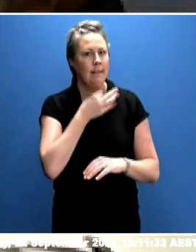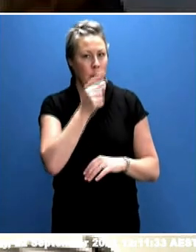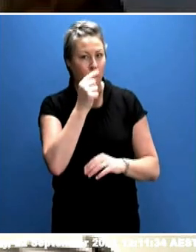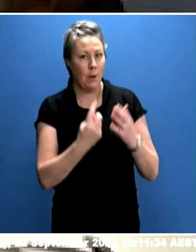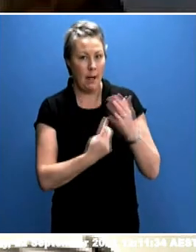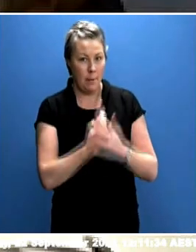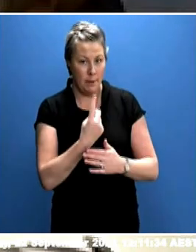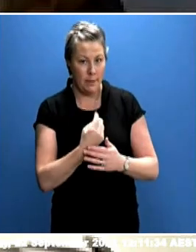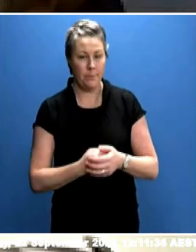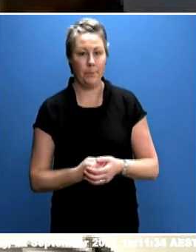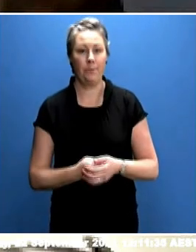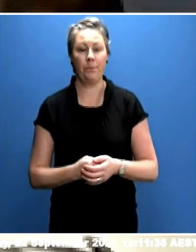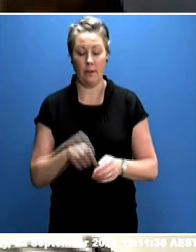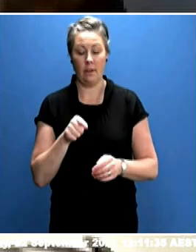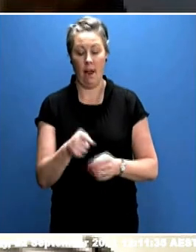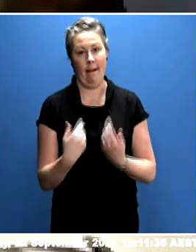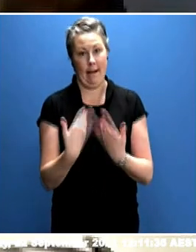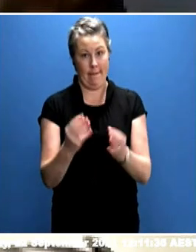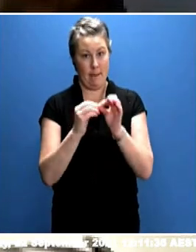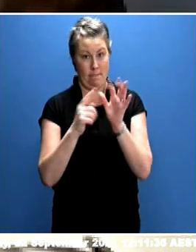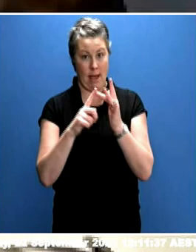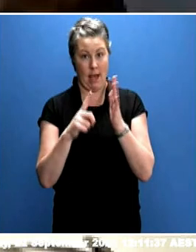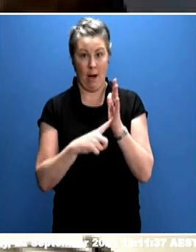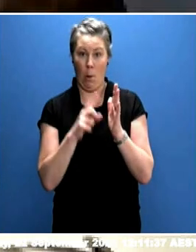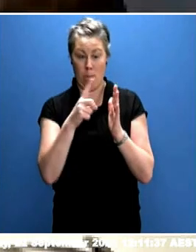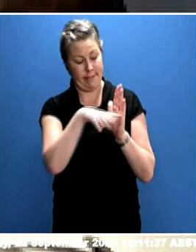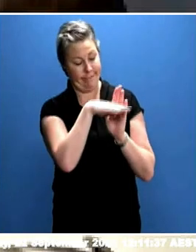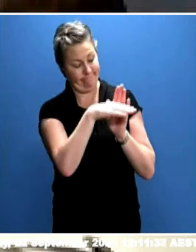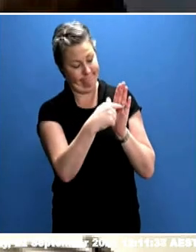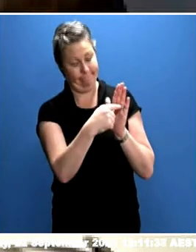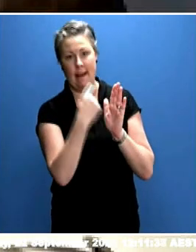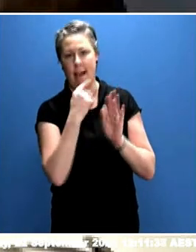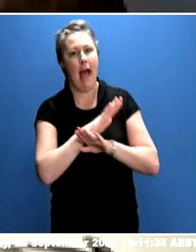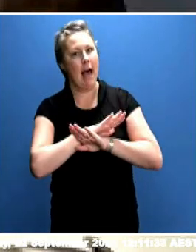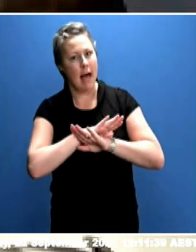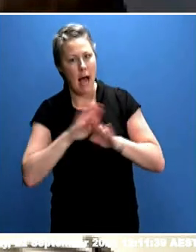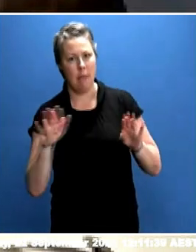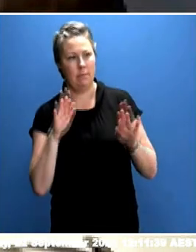A condition of the client's bail was that she have no contact with the